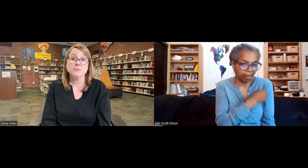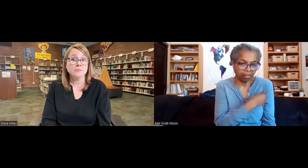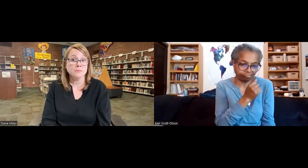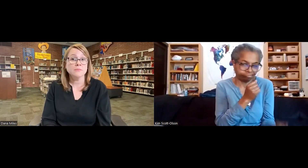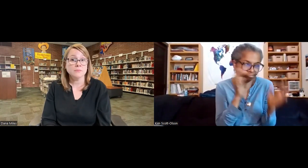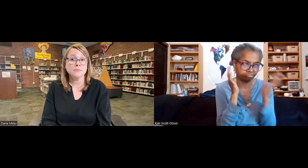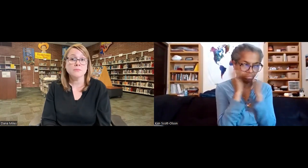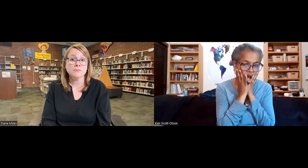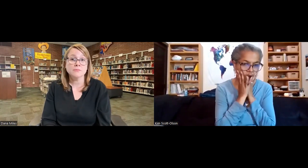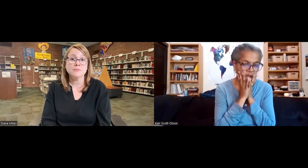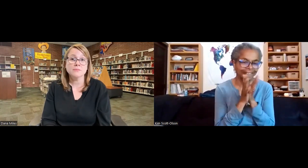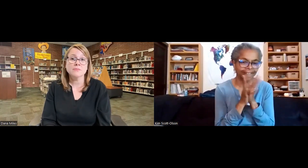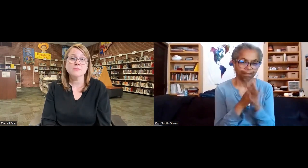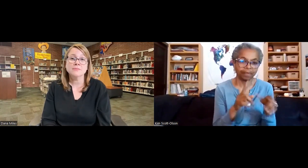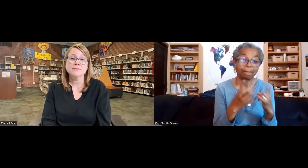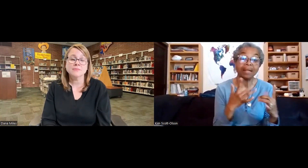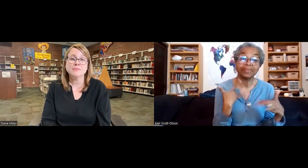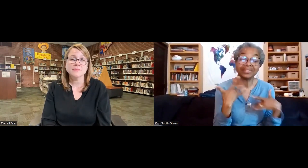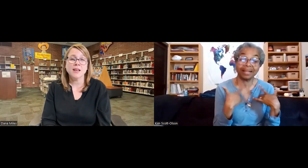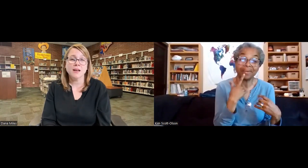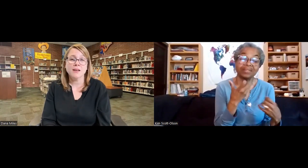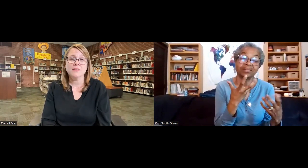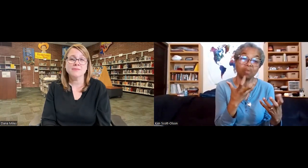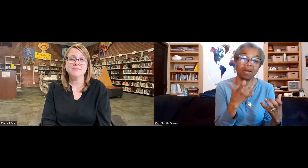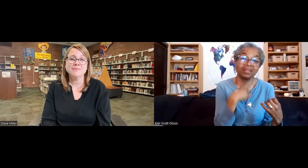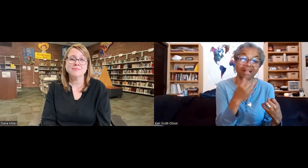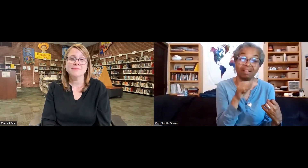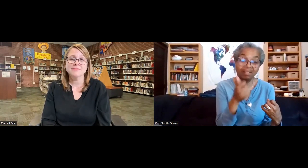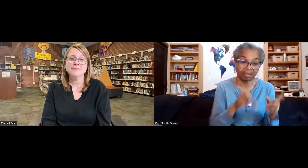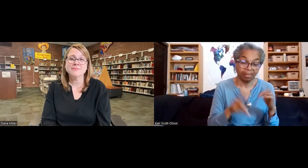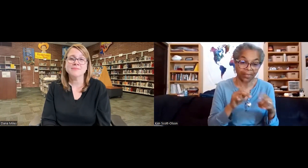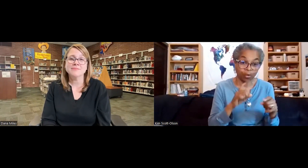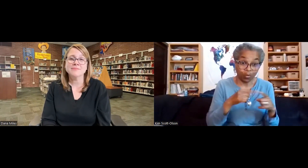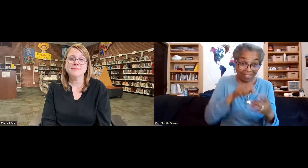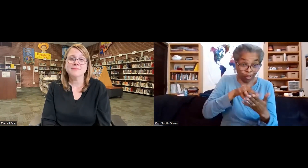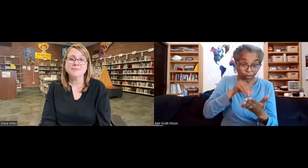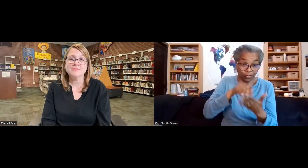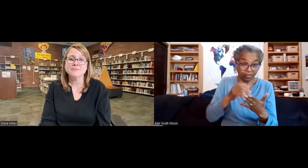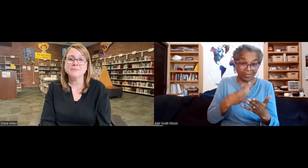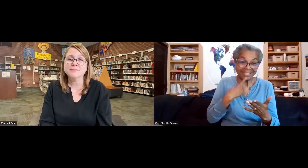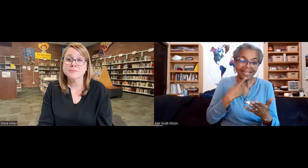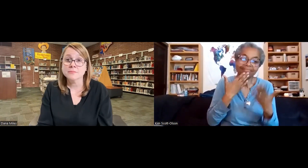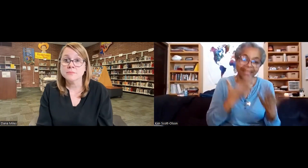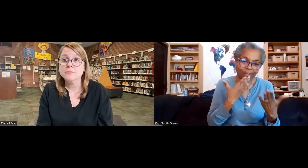hospitals, don’t get me started. But it’s exciting and I want to tell other people when they learn,